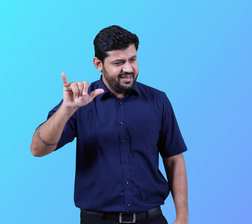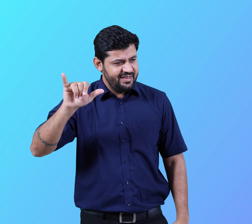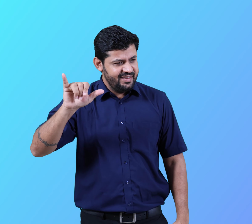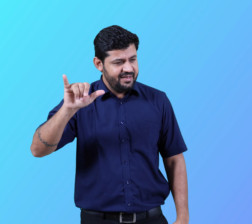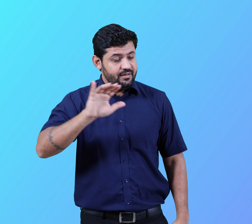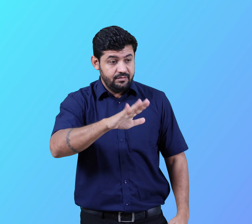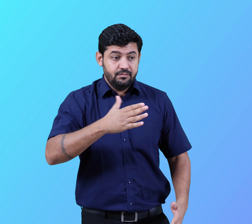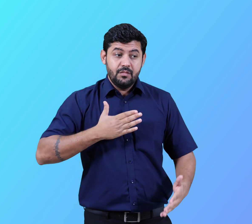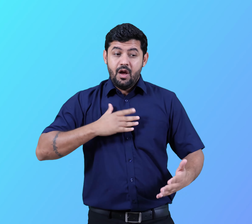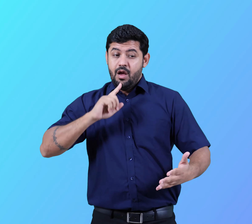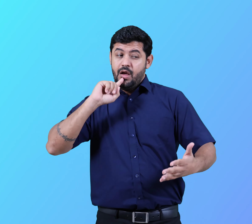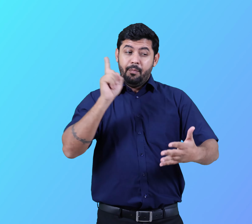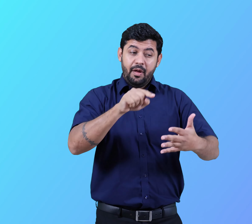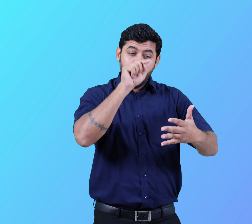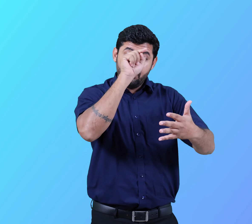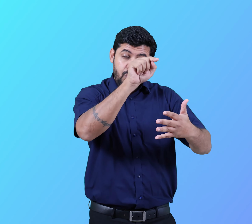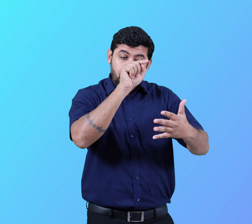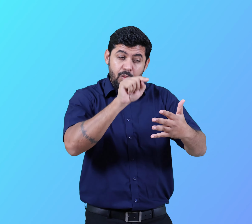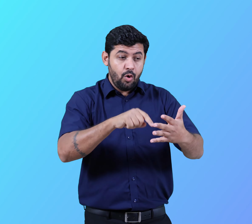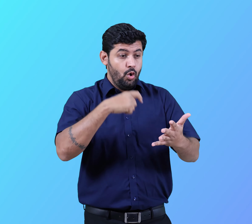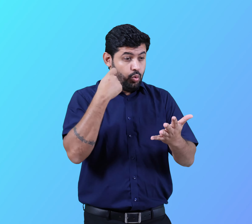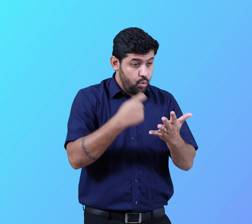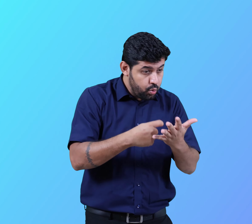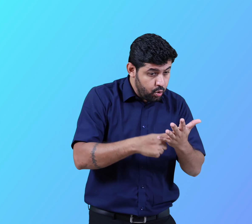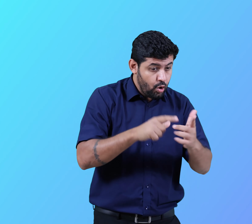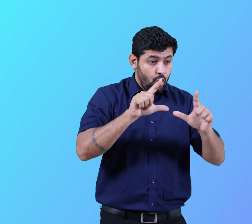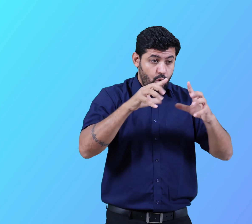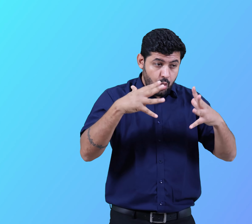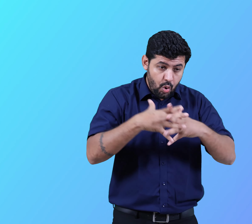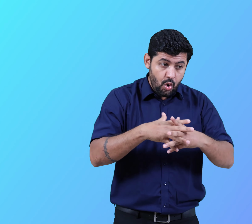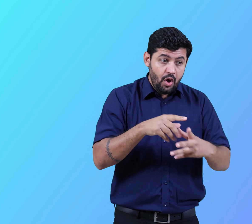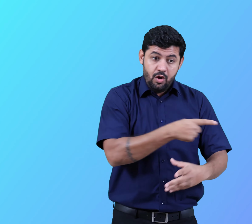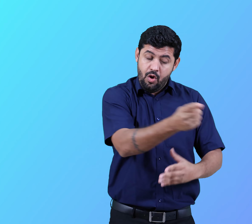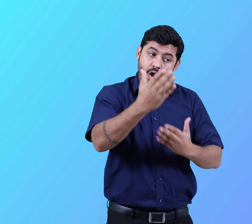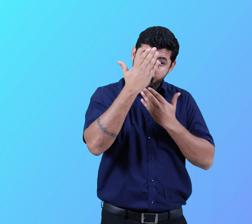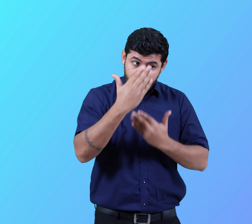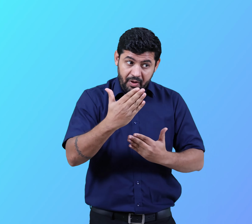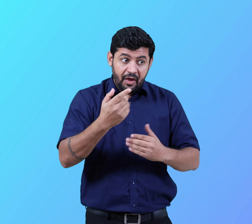“Remember my laws and commands, and obey them.